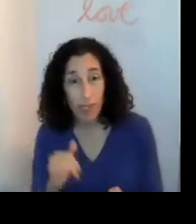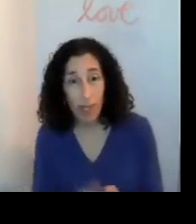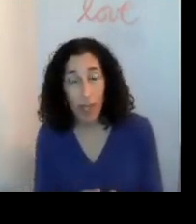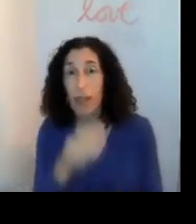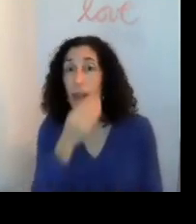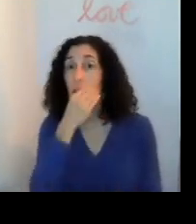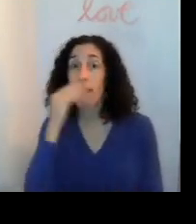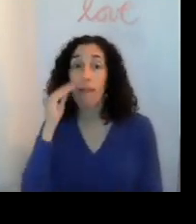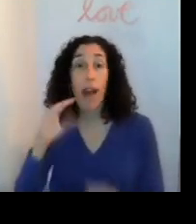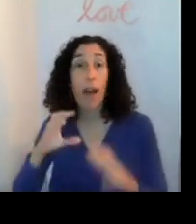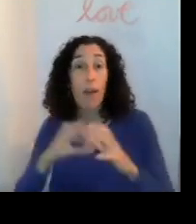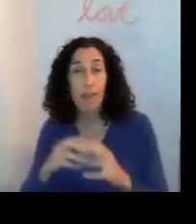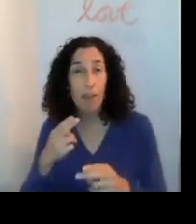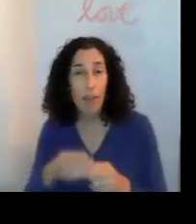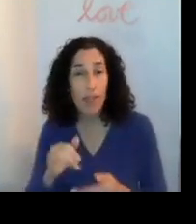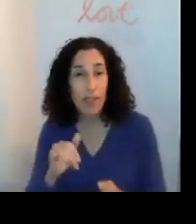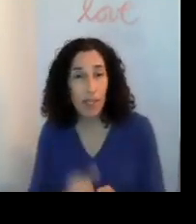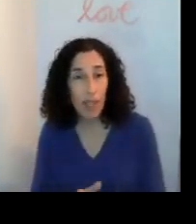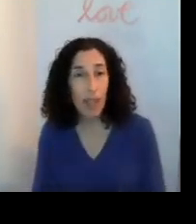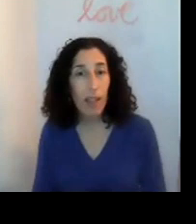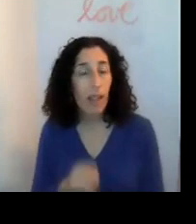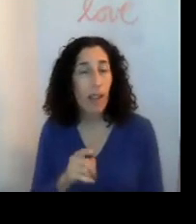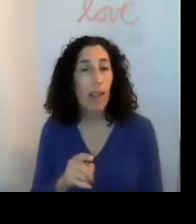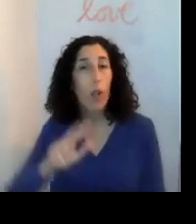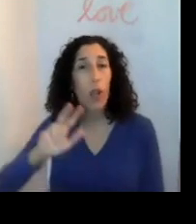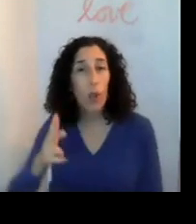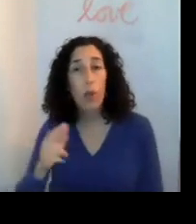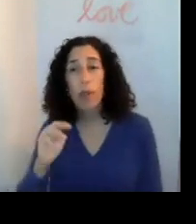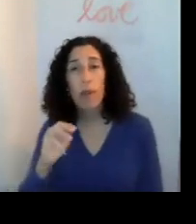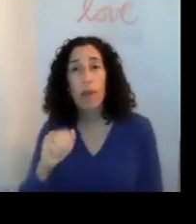The third glyph felt reminiscent of a marigold.